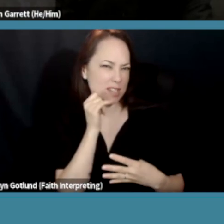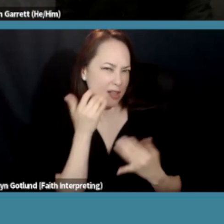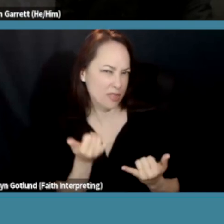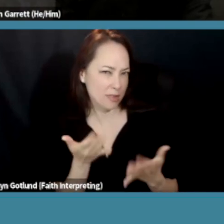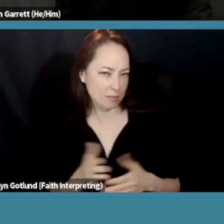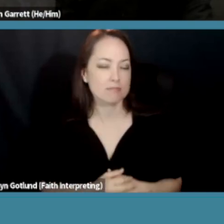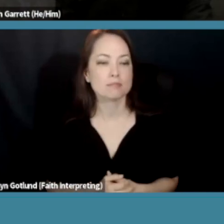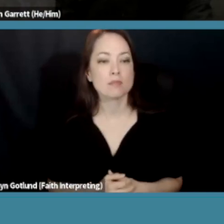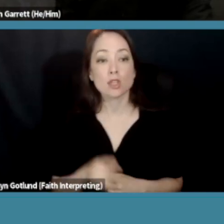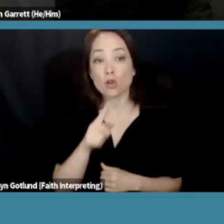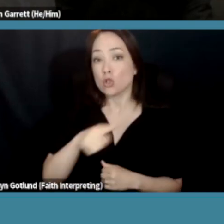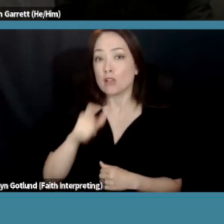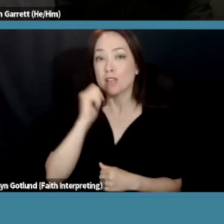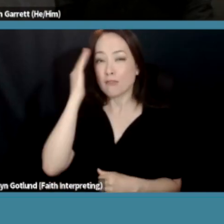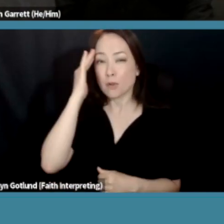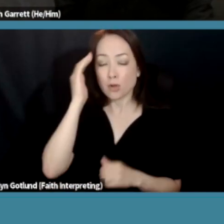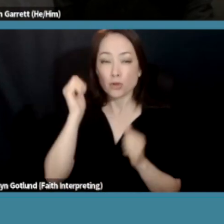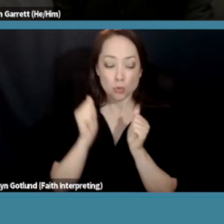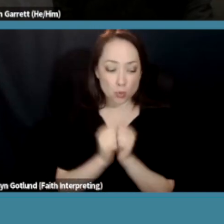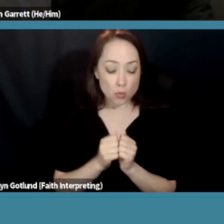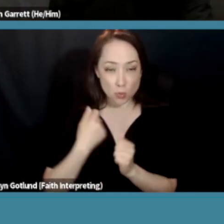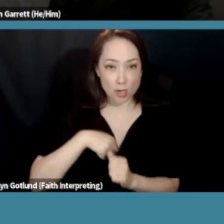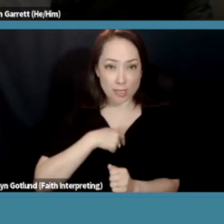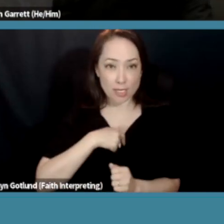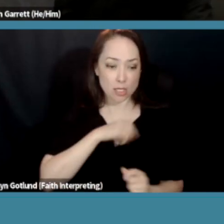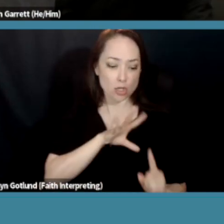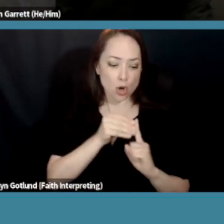For those of you not familiar with us, the Cultural Access Collab,